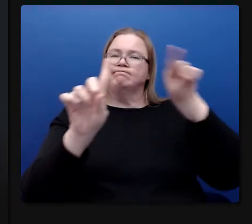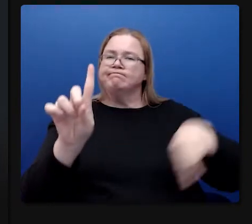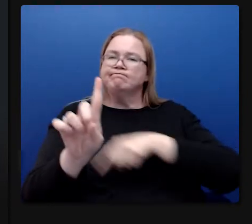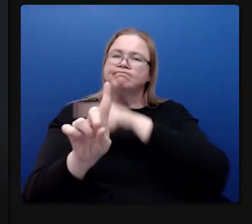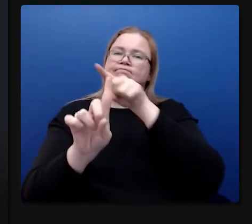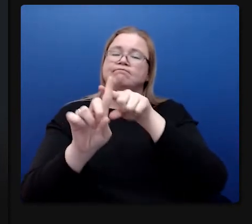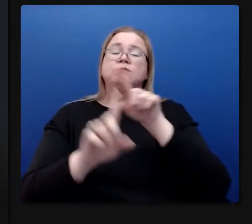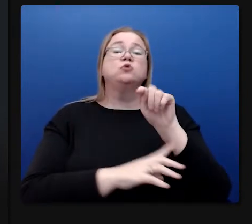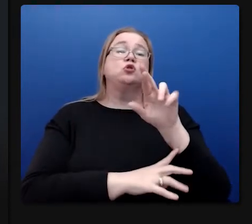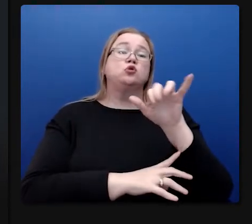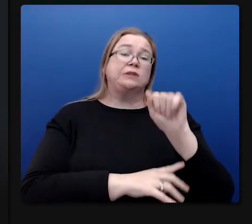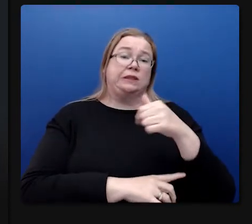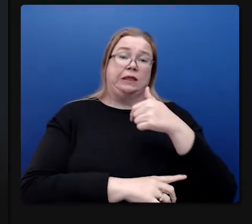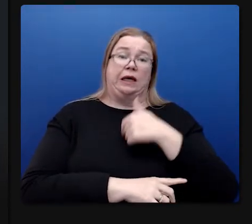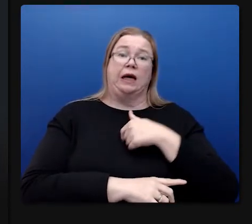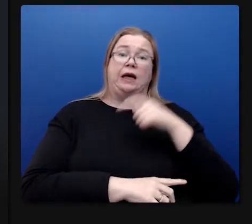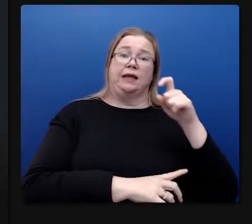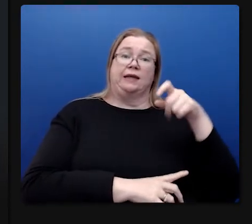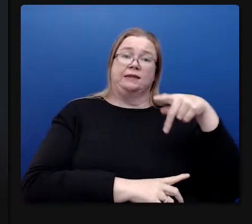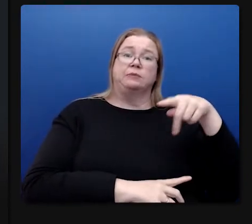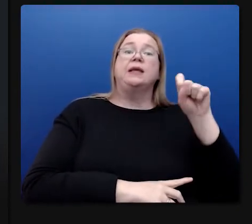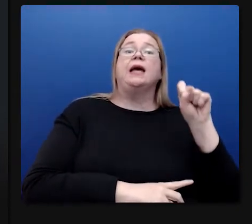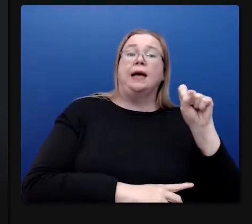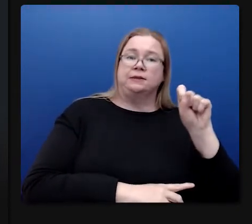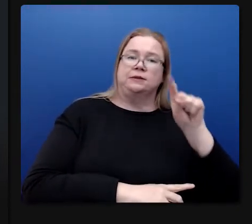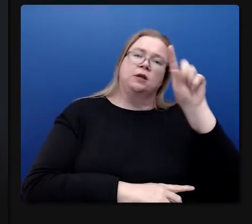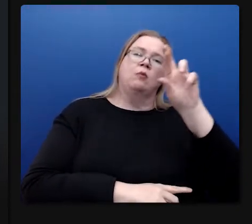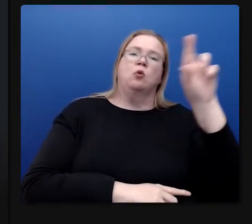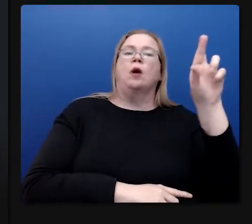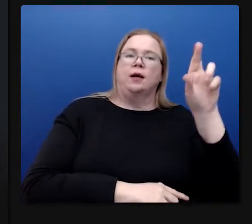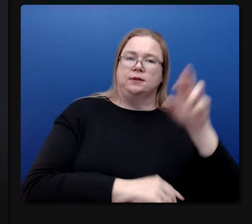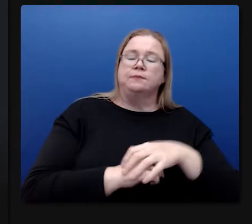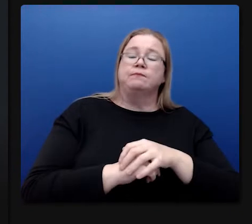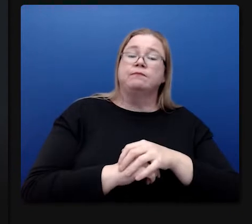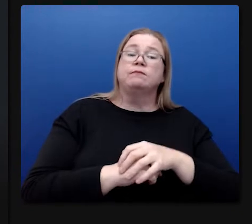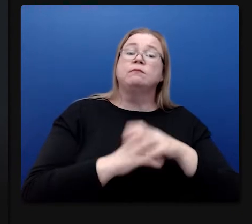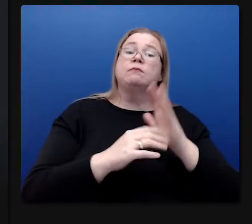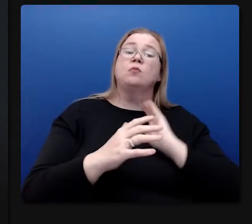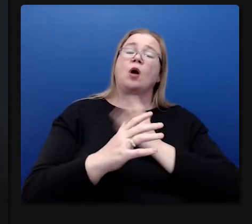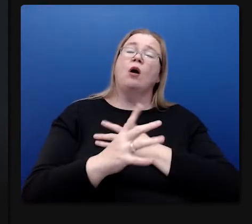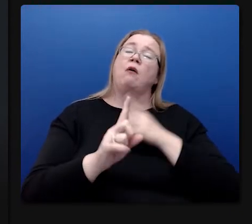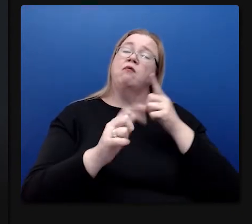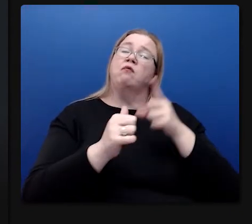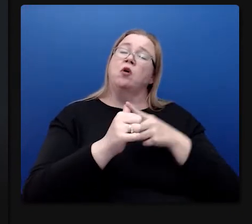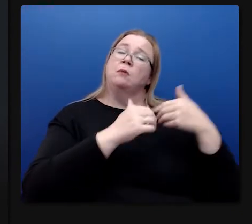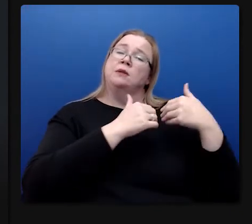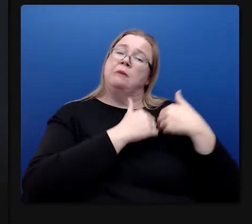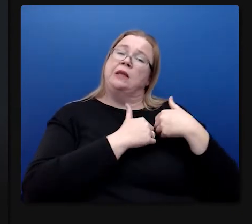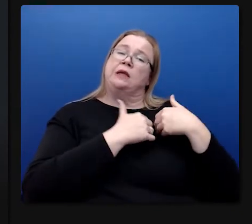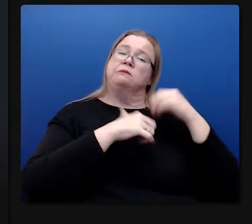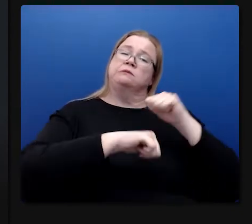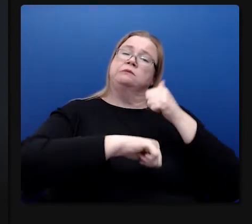both Trista and I sit in XPS, top right. And our initial task was to help assemble